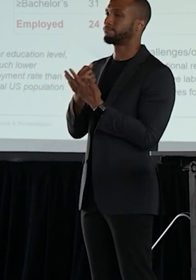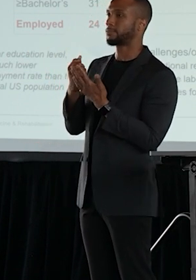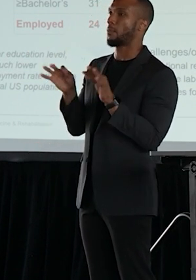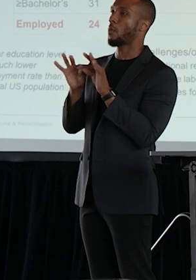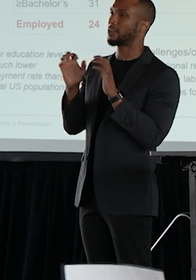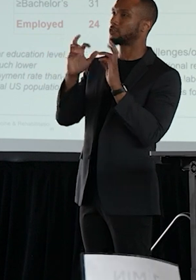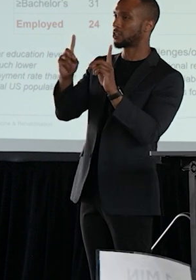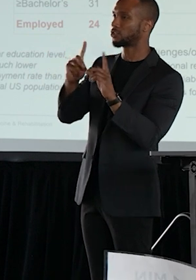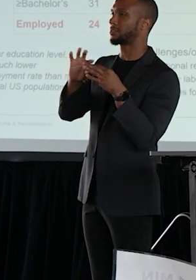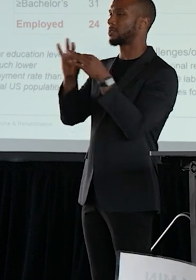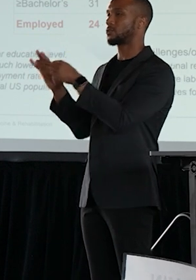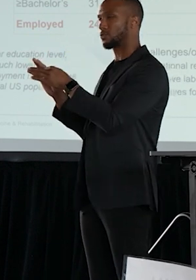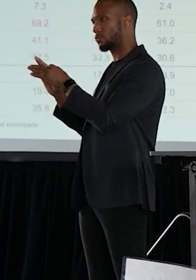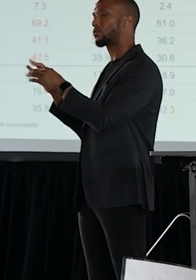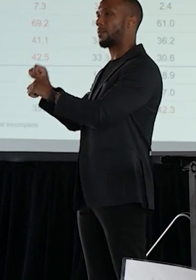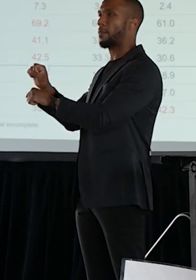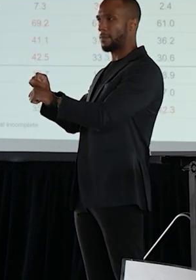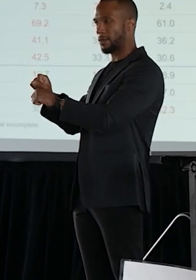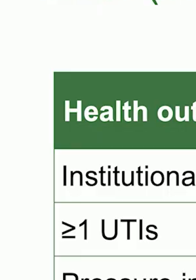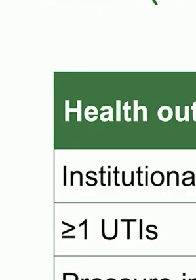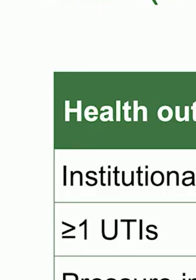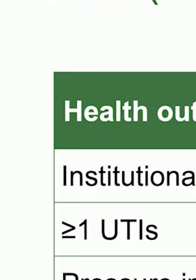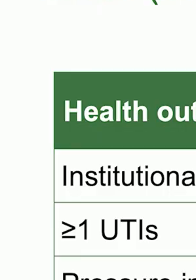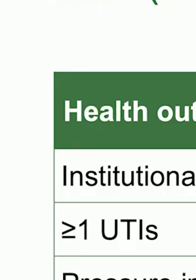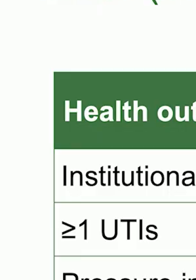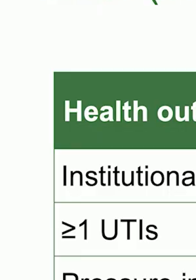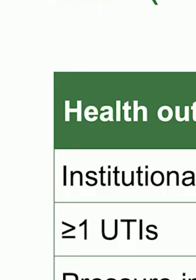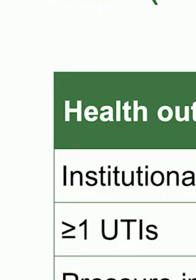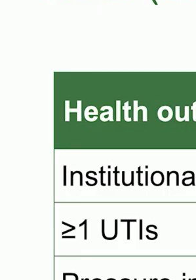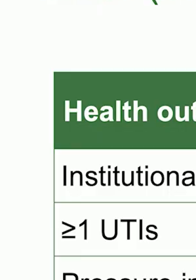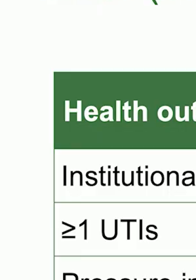terms of our health and psychosocial. So this is a